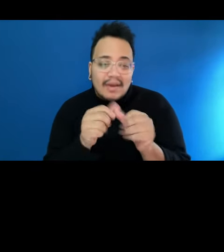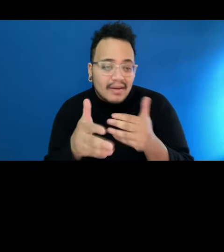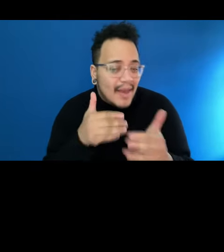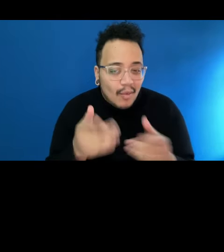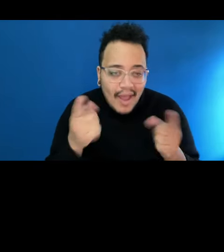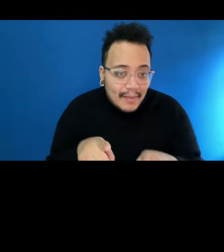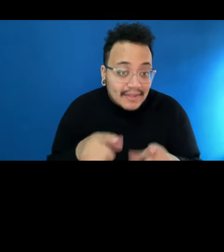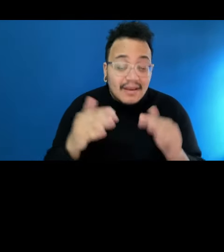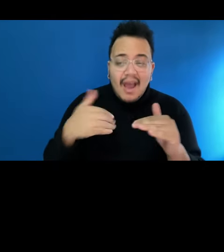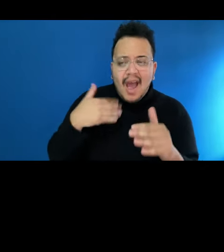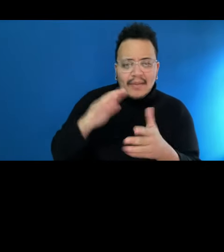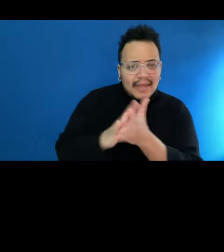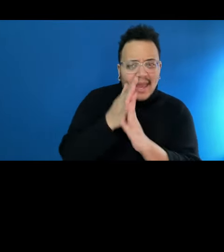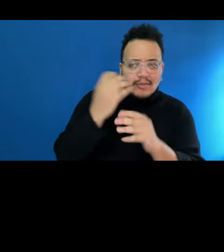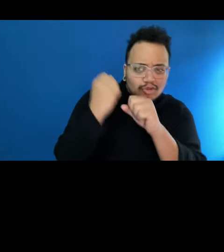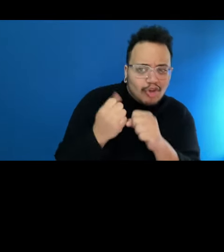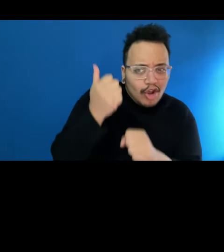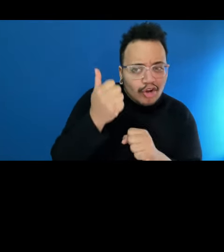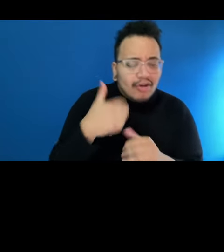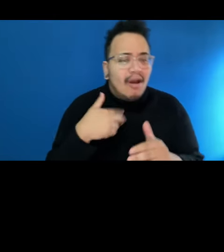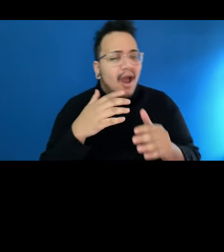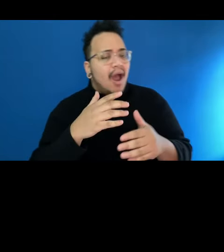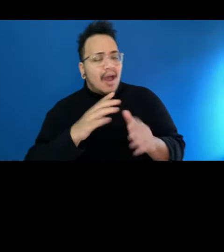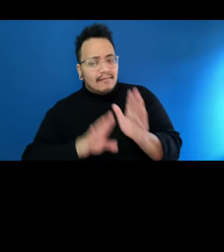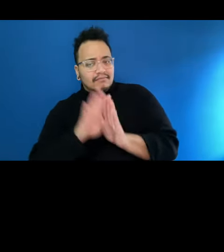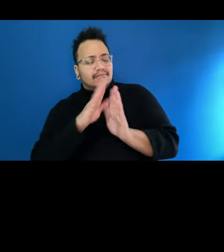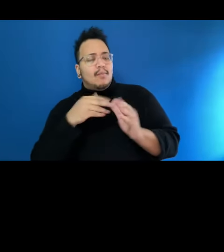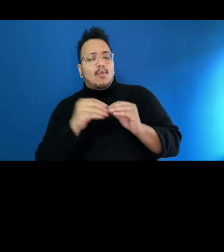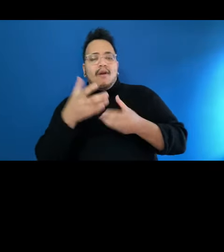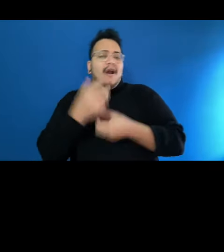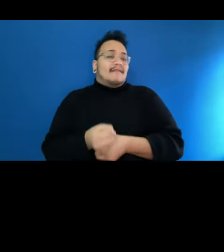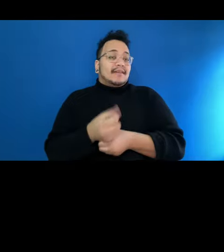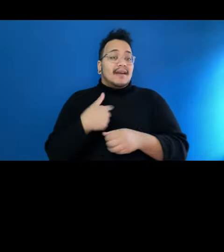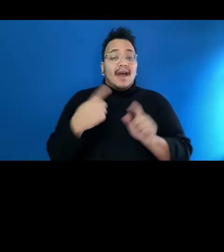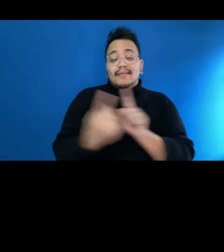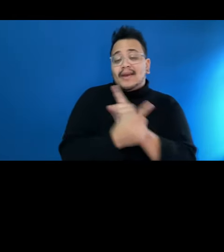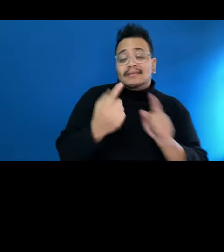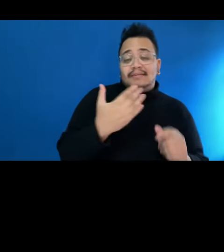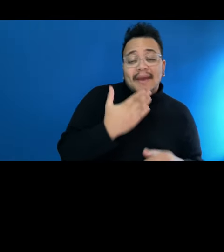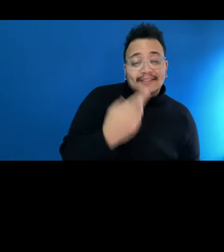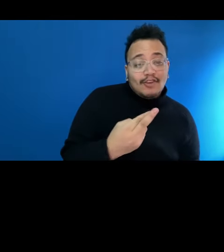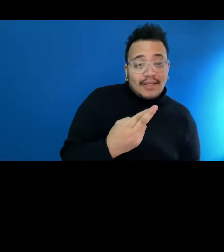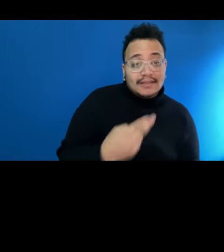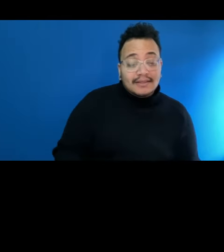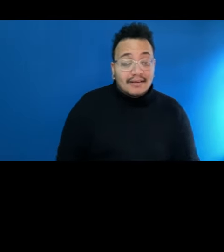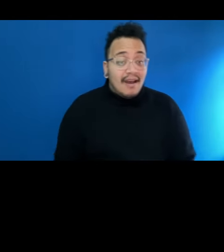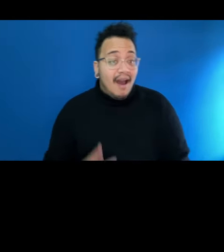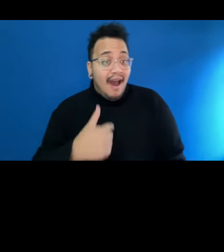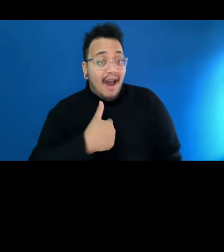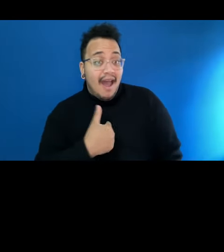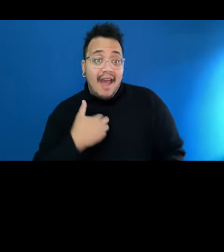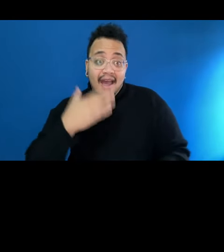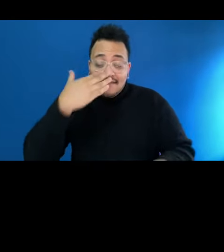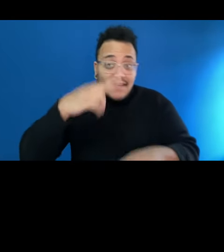I grew stronger. I grew more confident. I met some of my best of friends. I had fun.